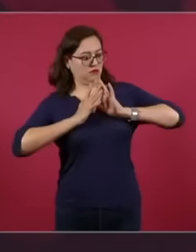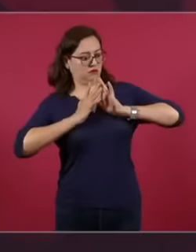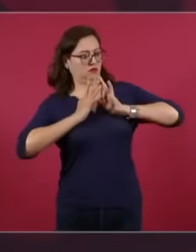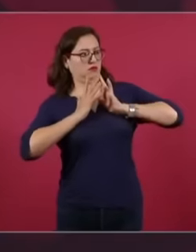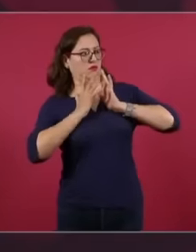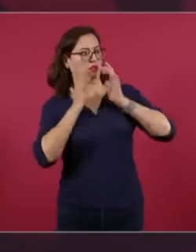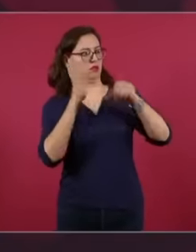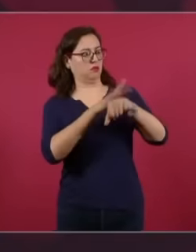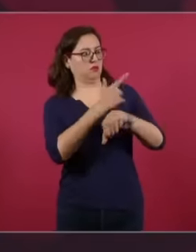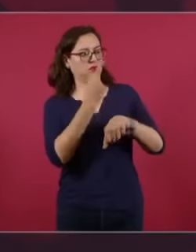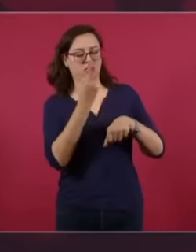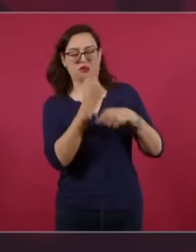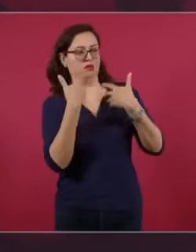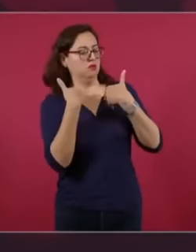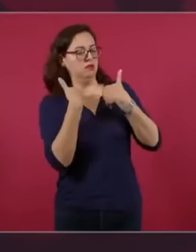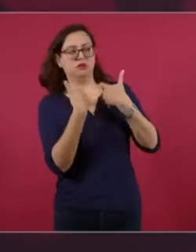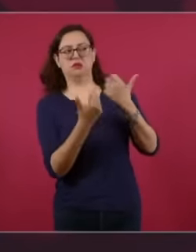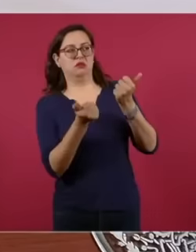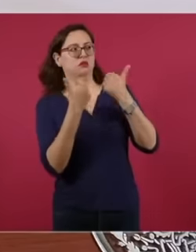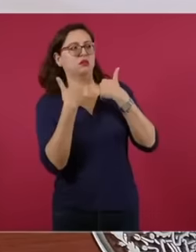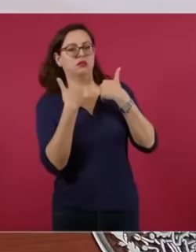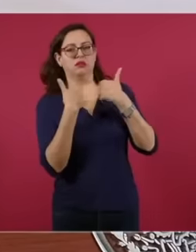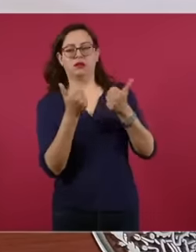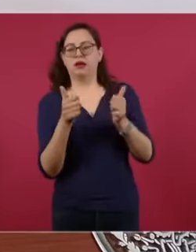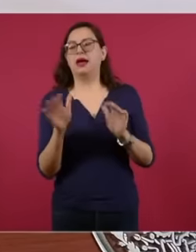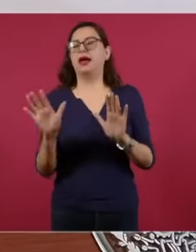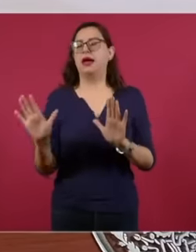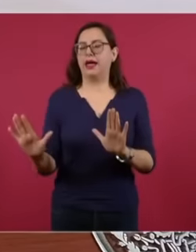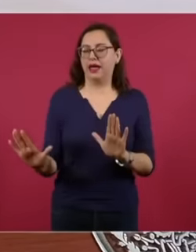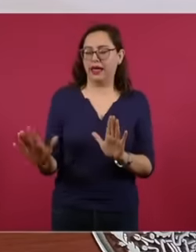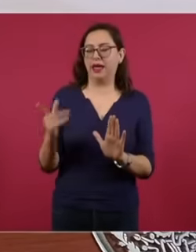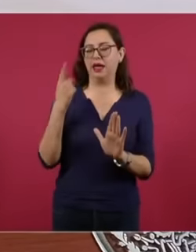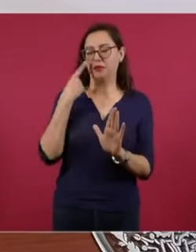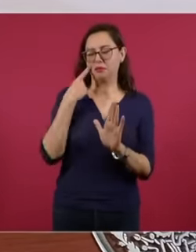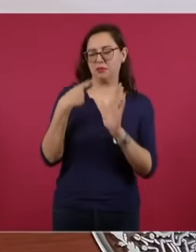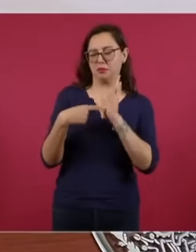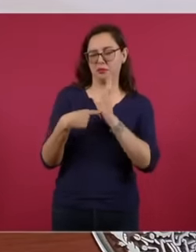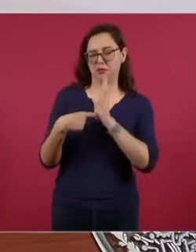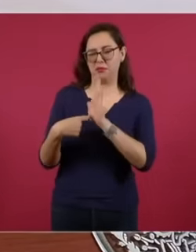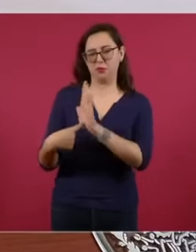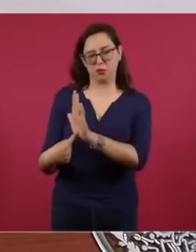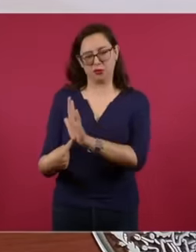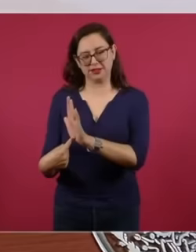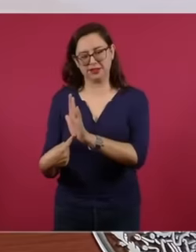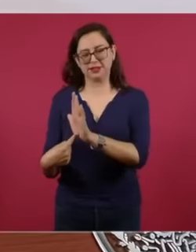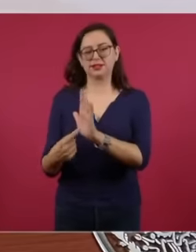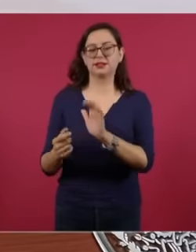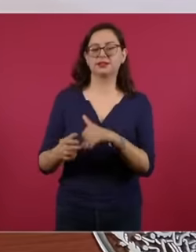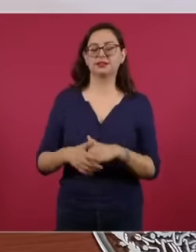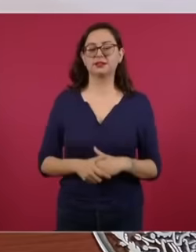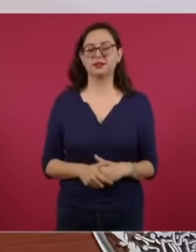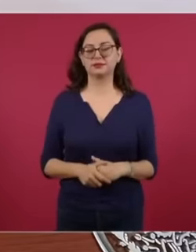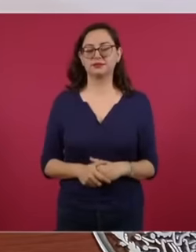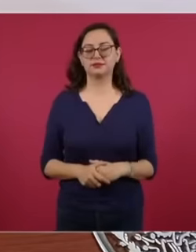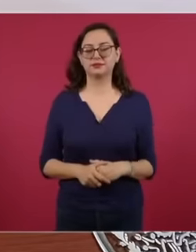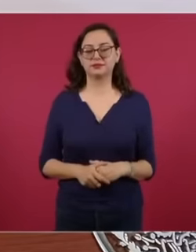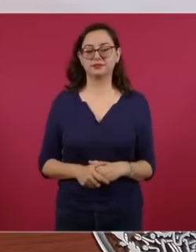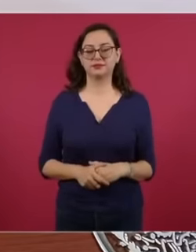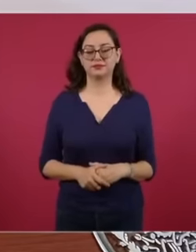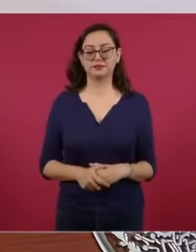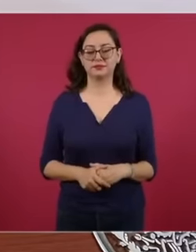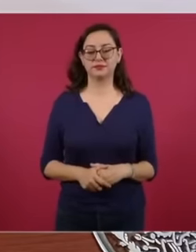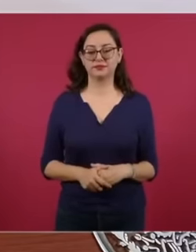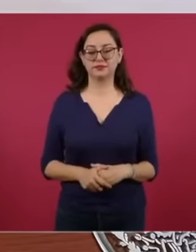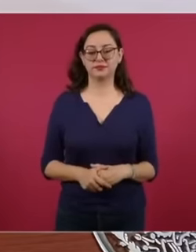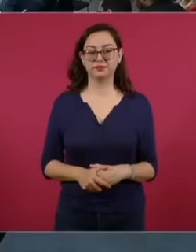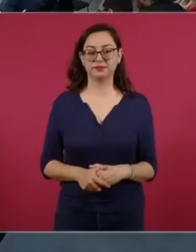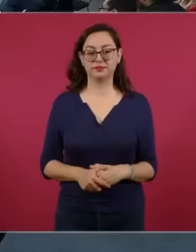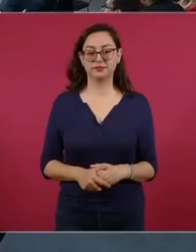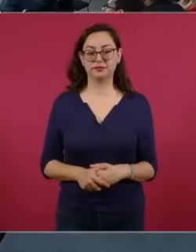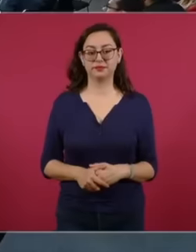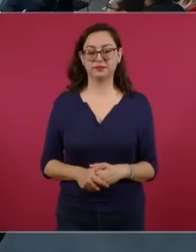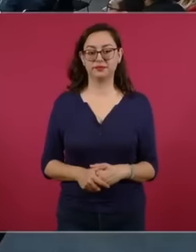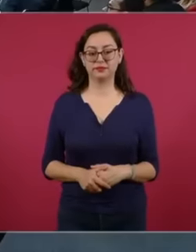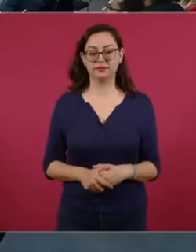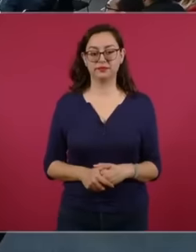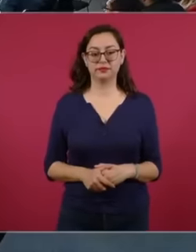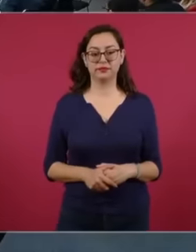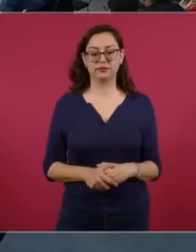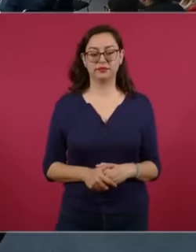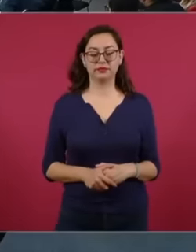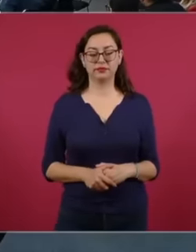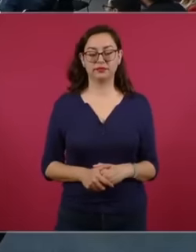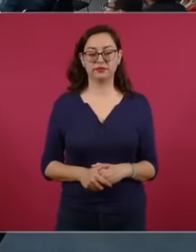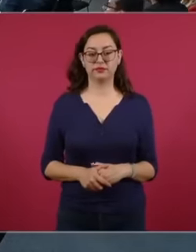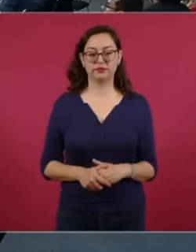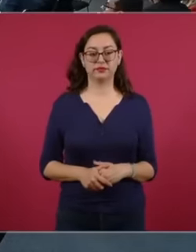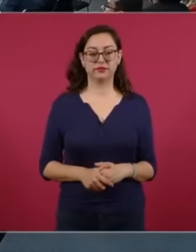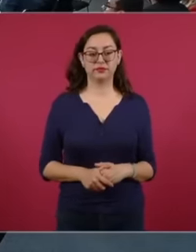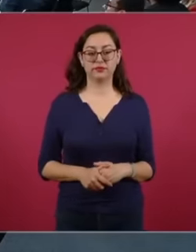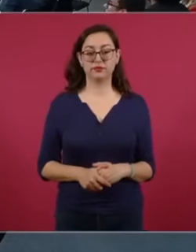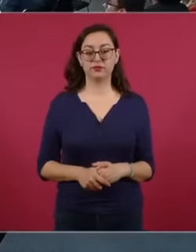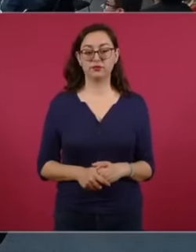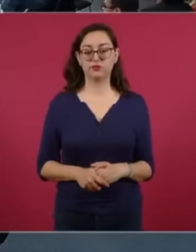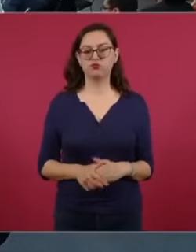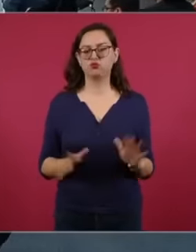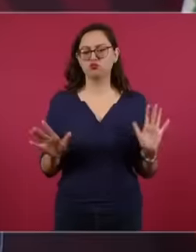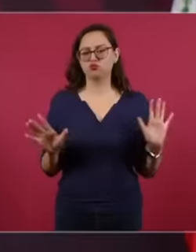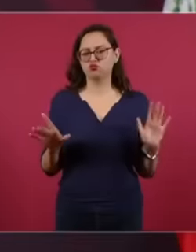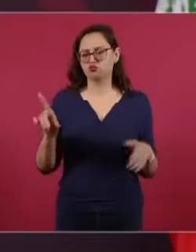clue because advice should not be denied to